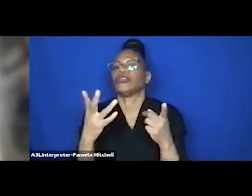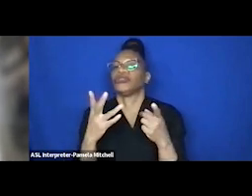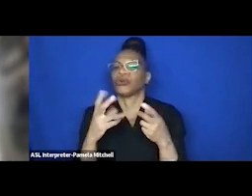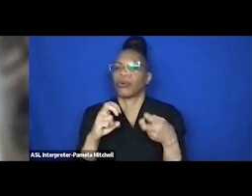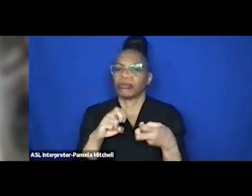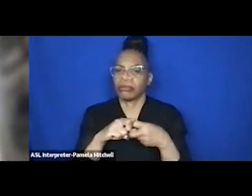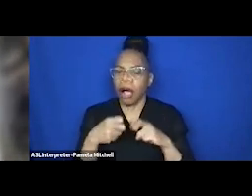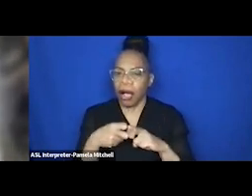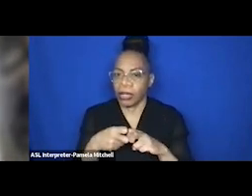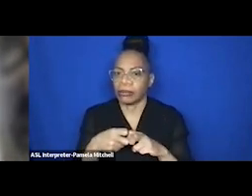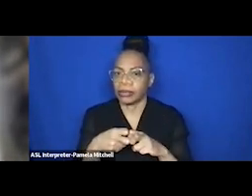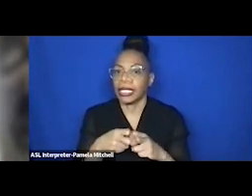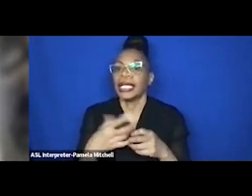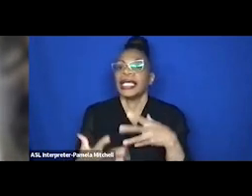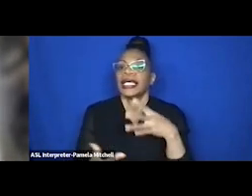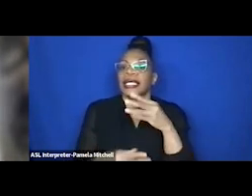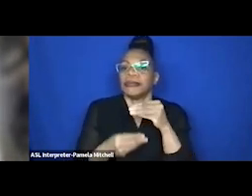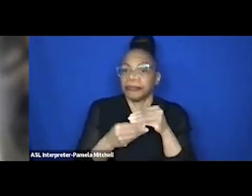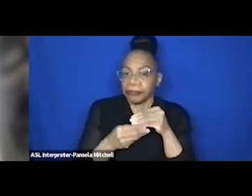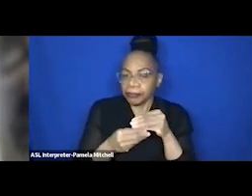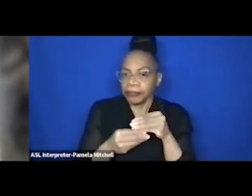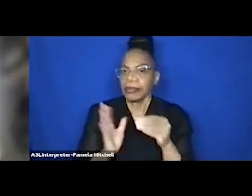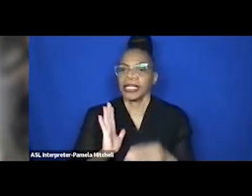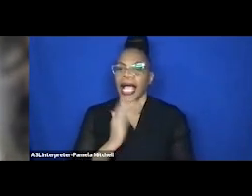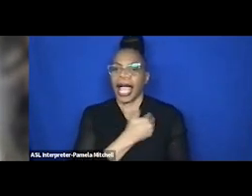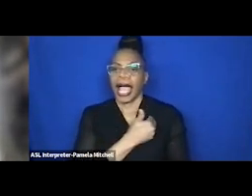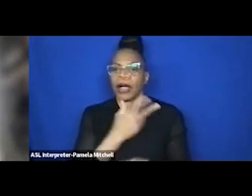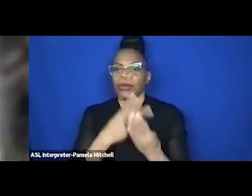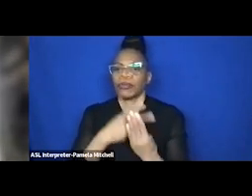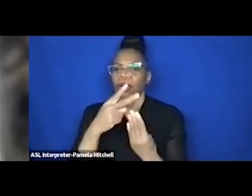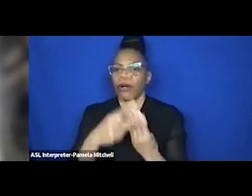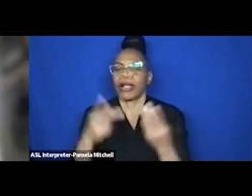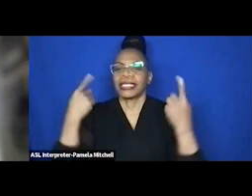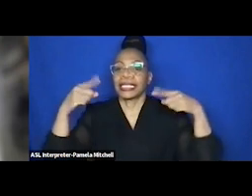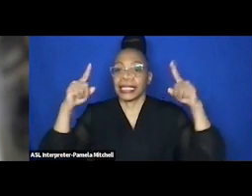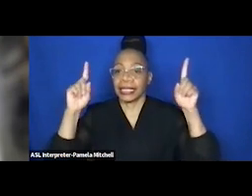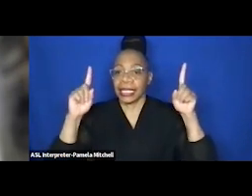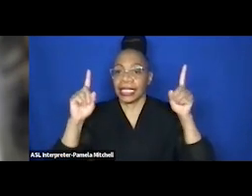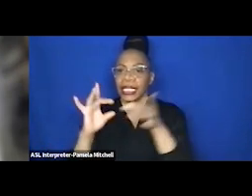that really helped us succeed and kind of keep things coordinated was work groups,